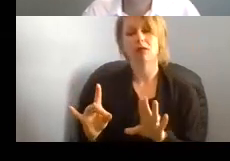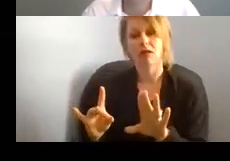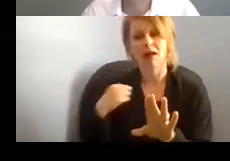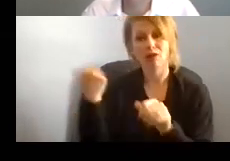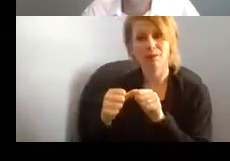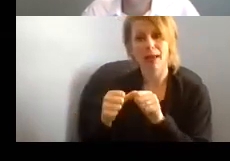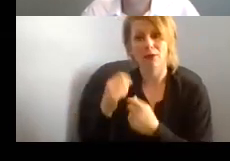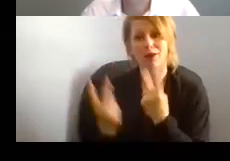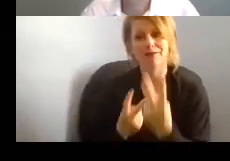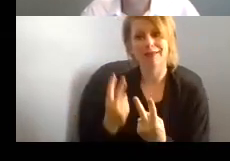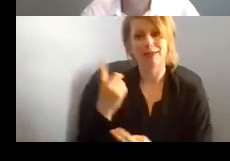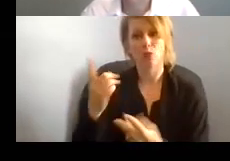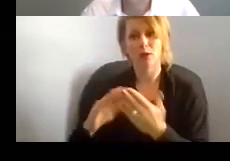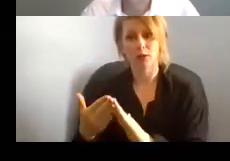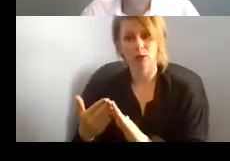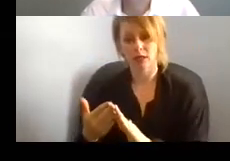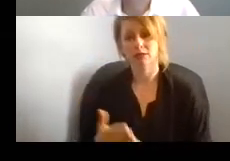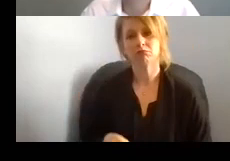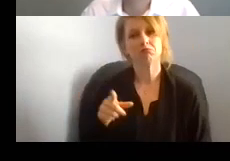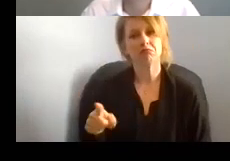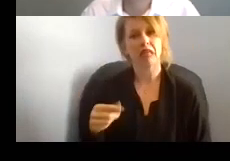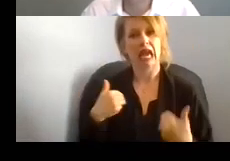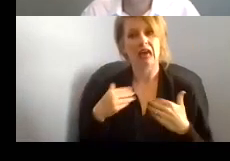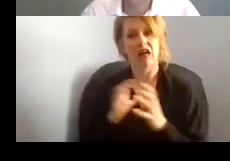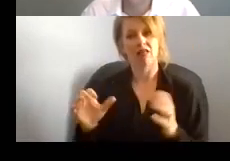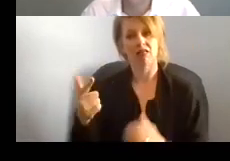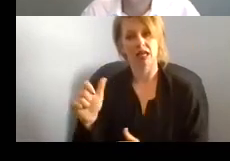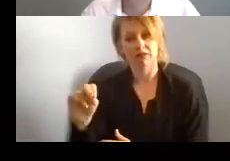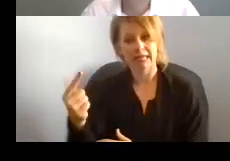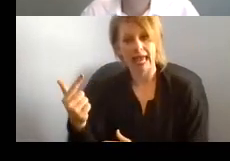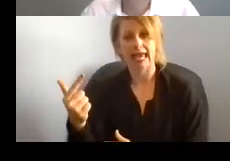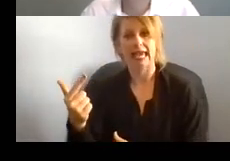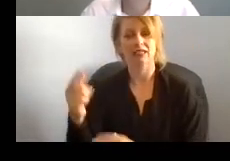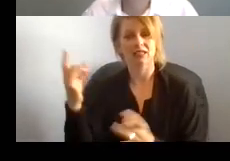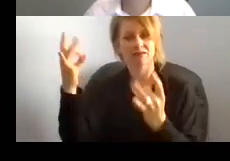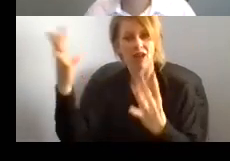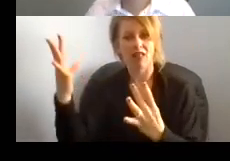community that was known for its gang violence and high minority –